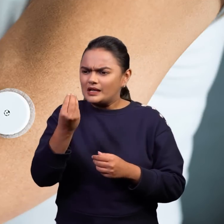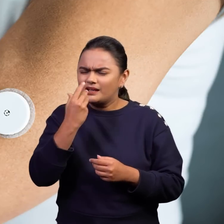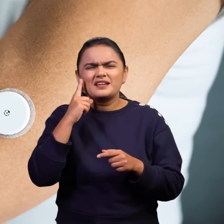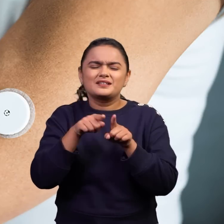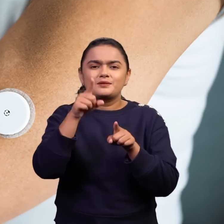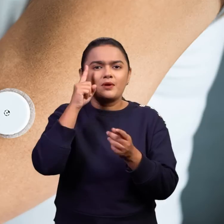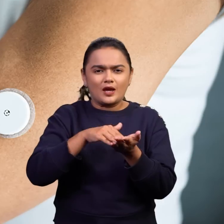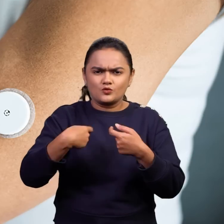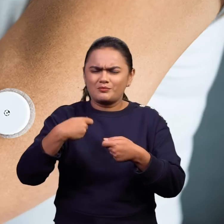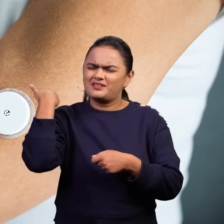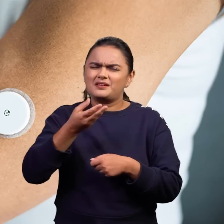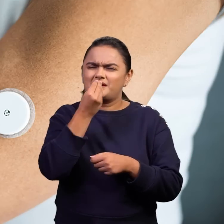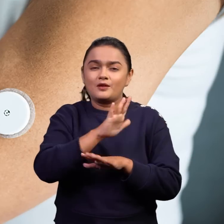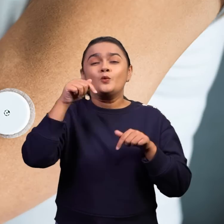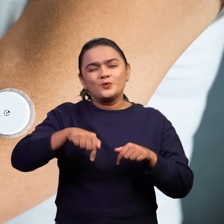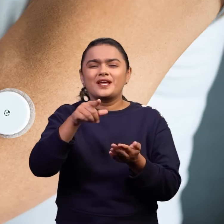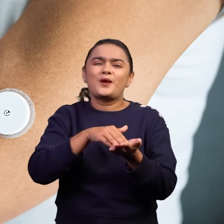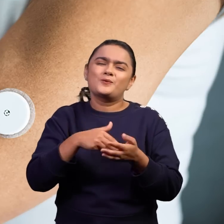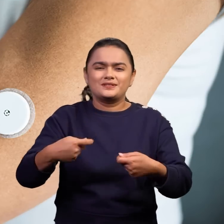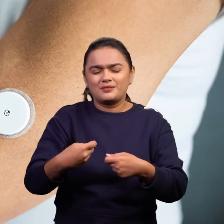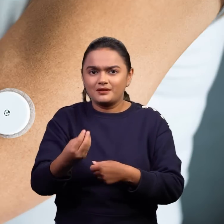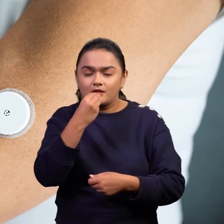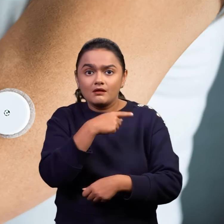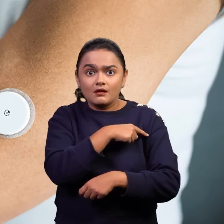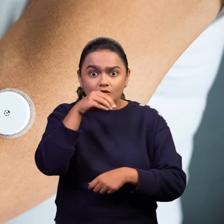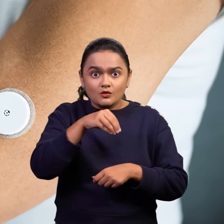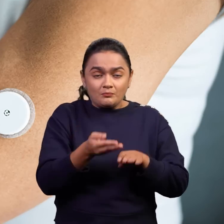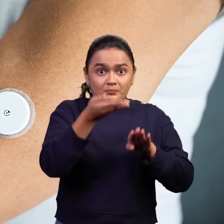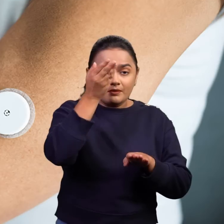If you don't usually eat wheat chapati but had some, you can check if your sugar level spiked.